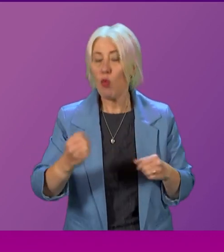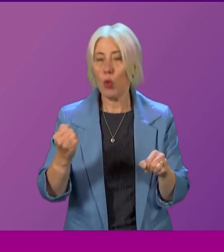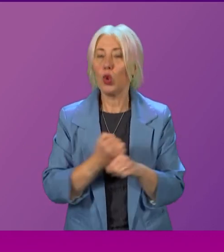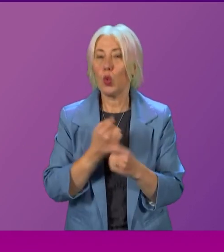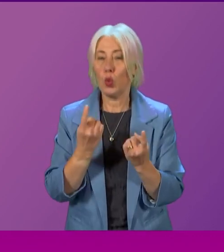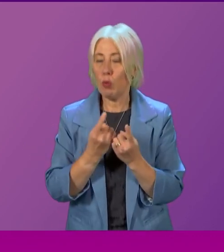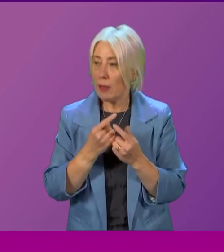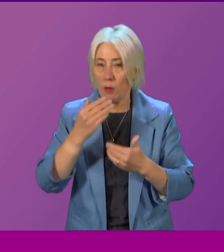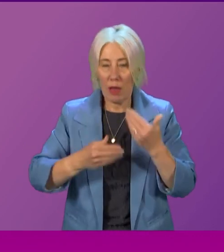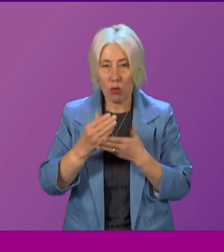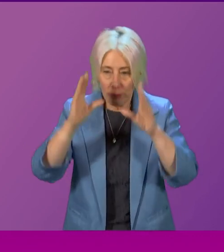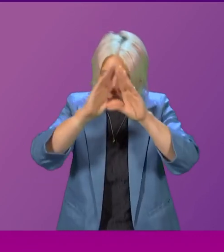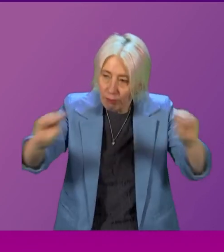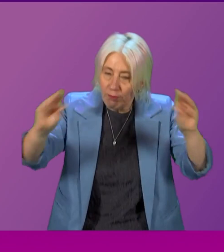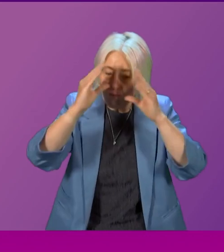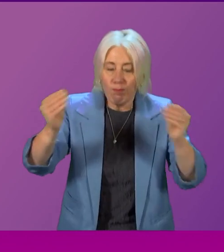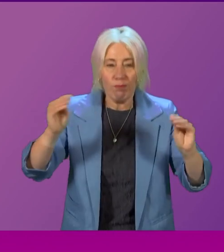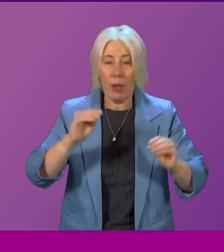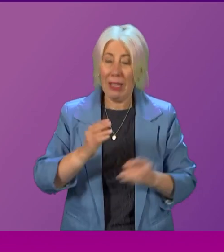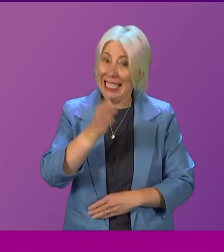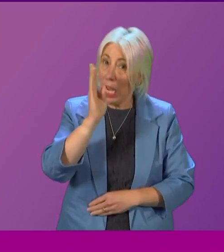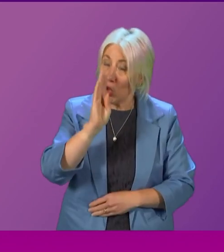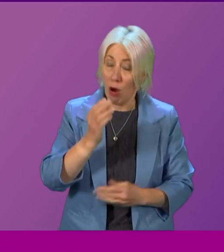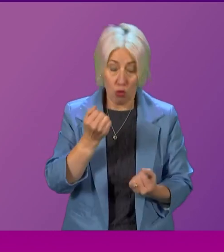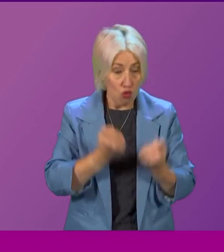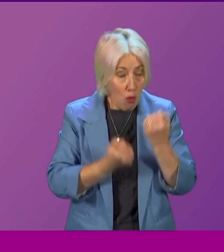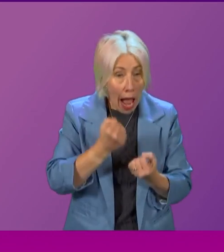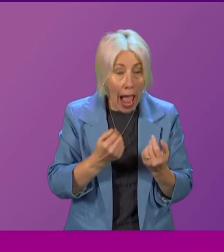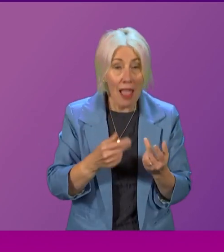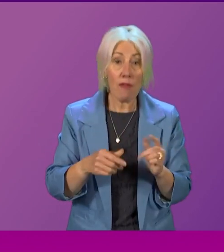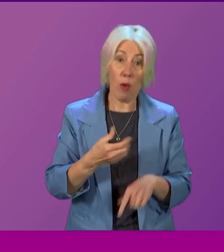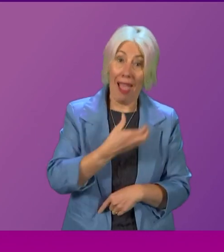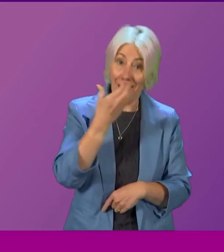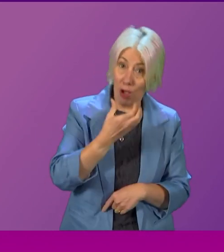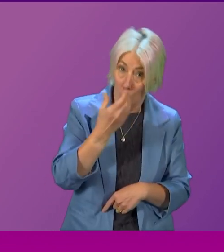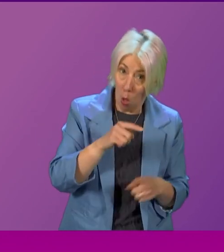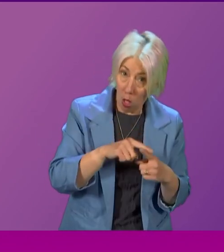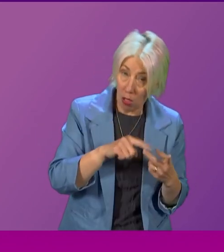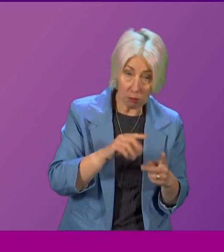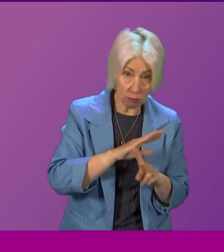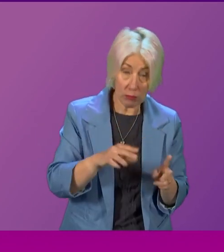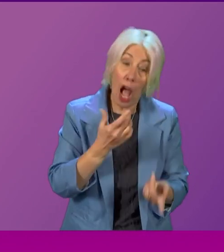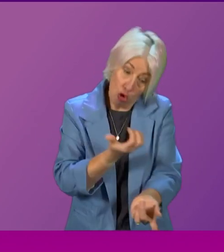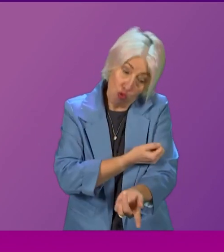to continue to educate people about the dangers of driving under the influence of alcohol and drugs.